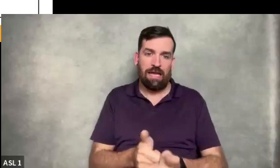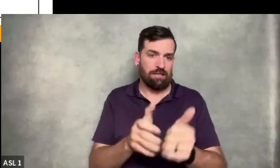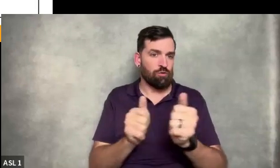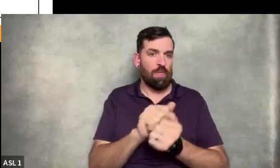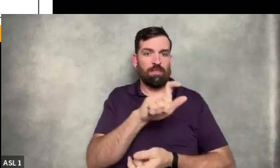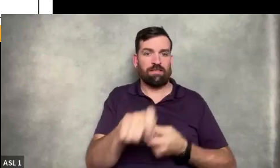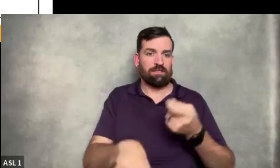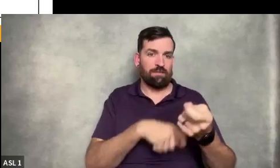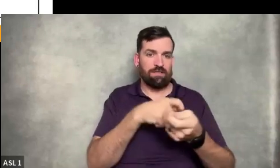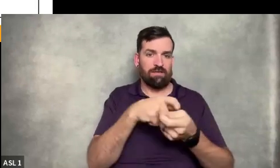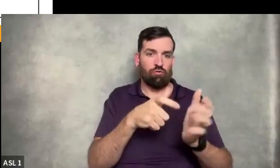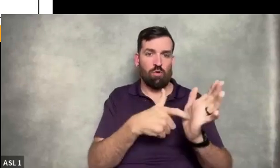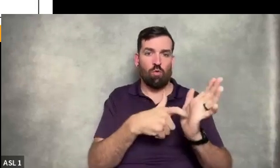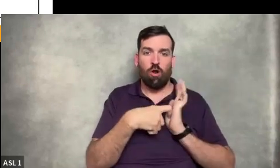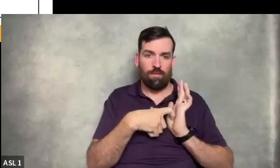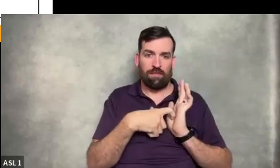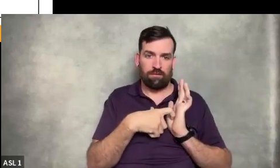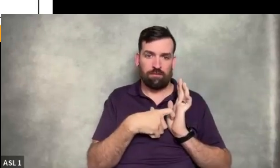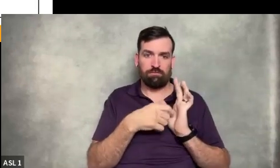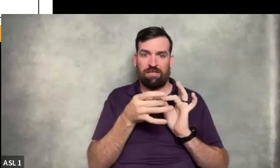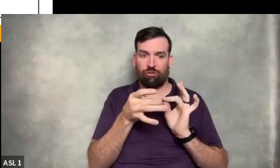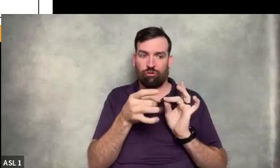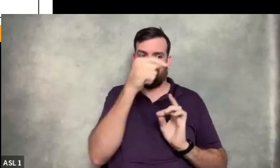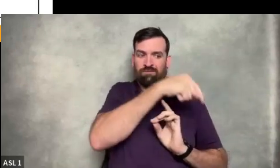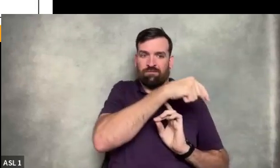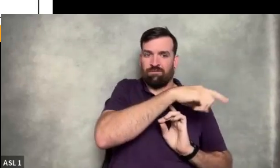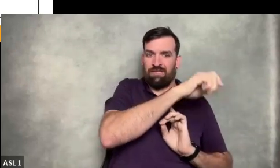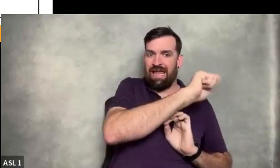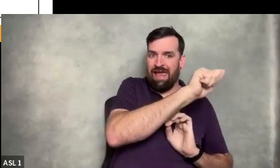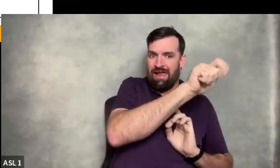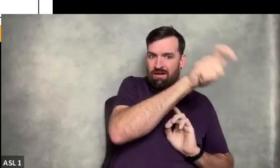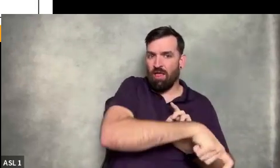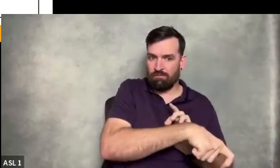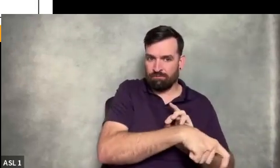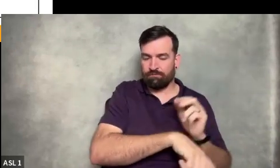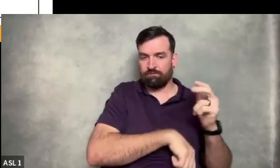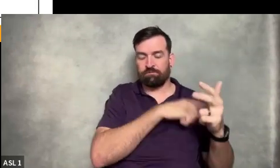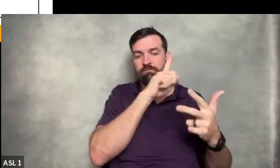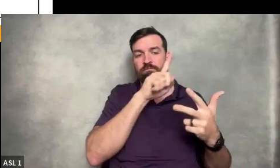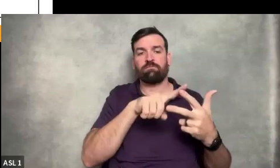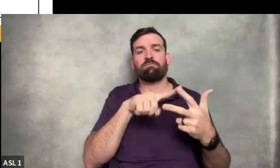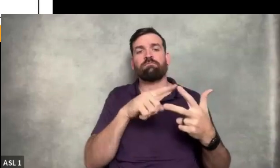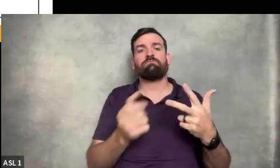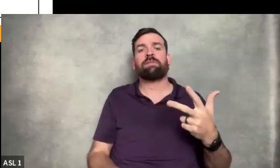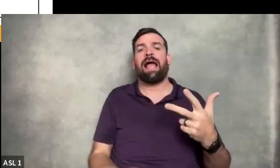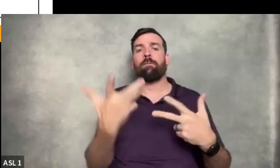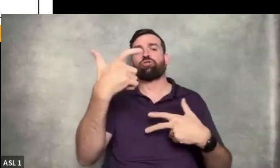requirement that they refer to in column A, 2) the amount of time the state unit on aging will